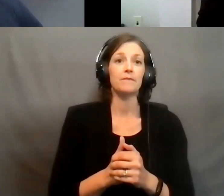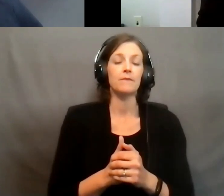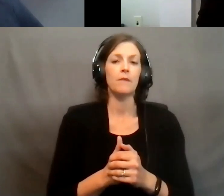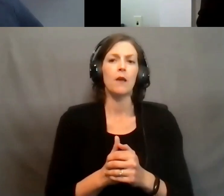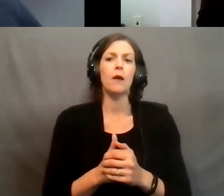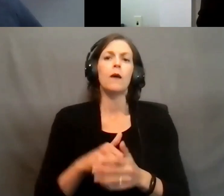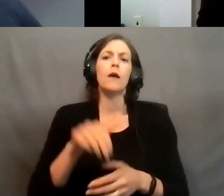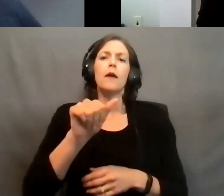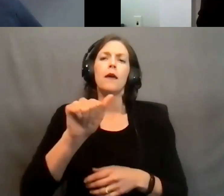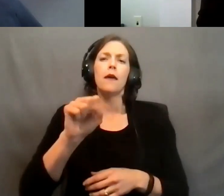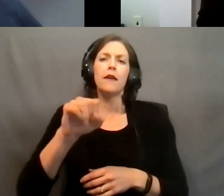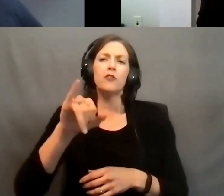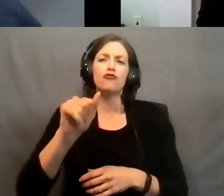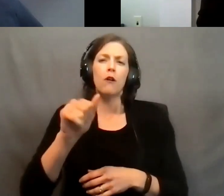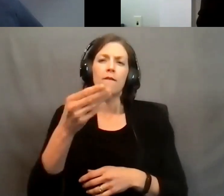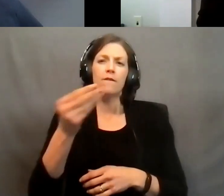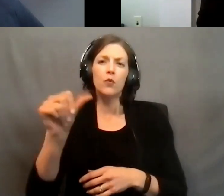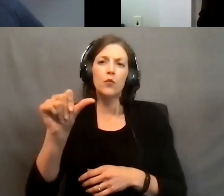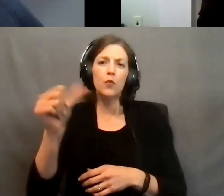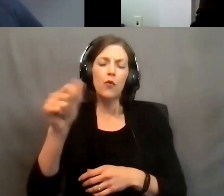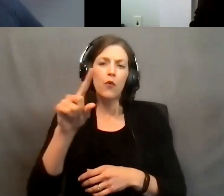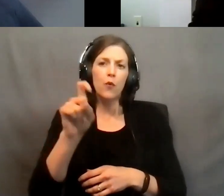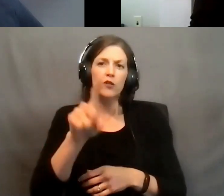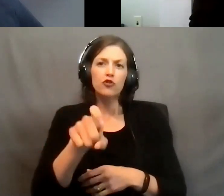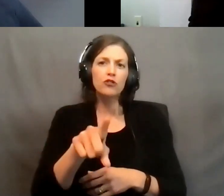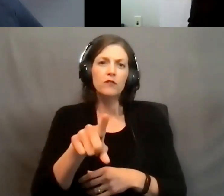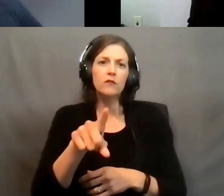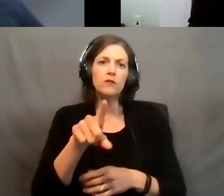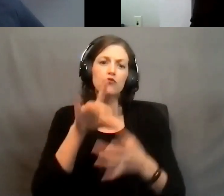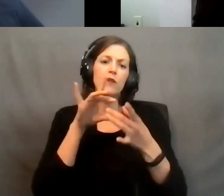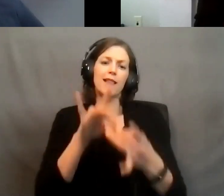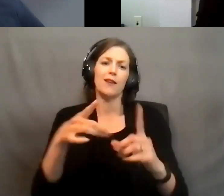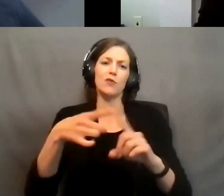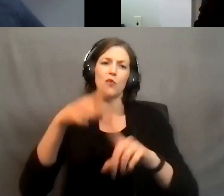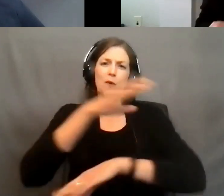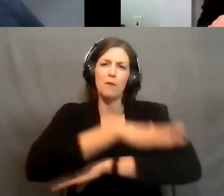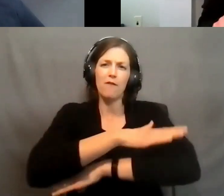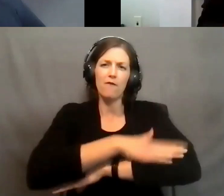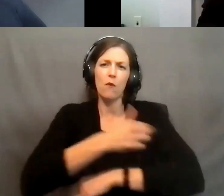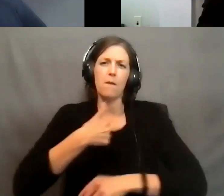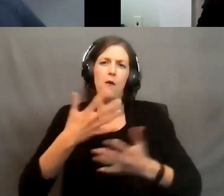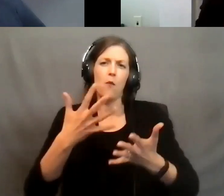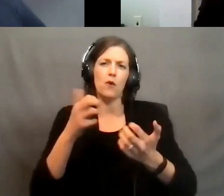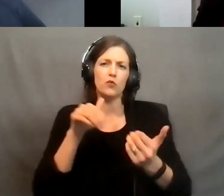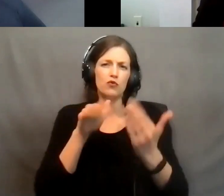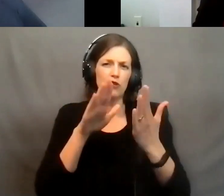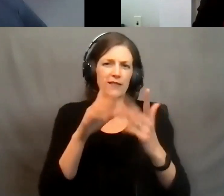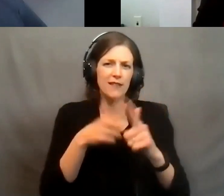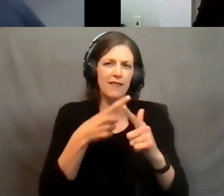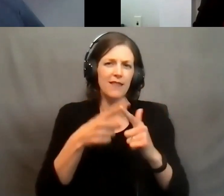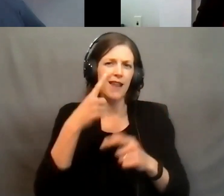13:13:00 Questions specifically related to the platform I would like to address. And then we can turn it over to more